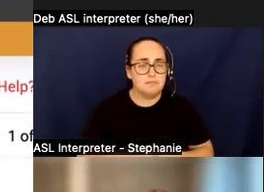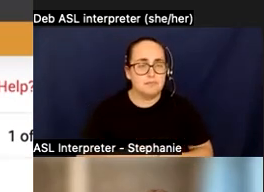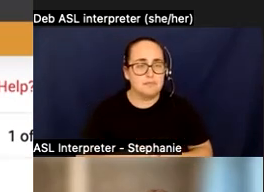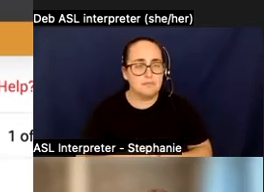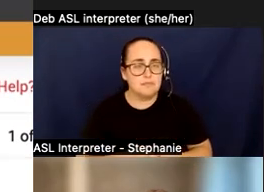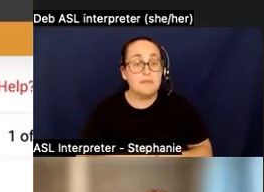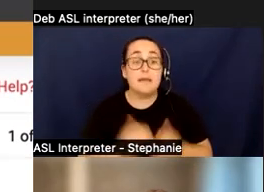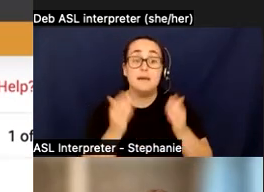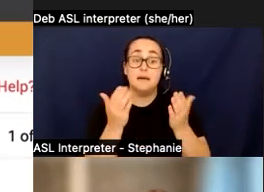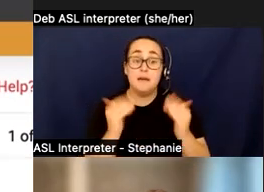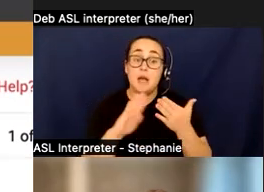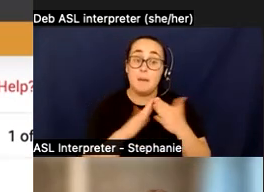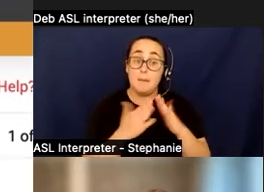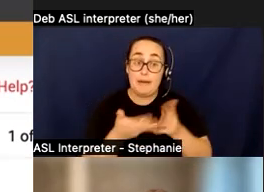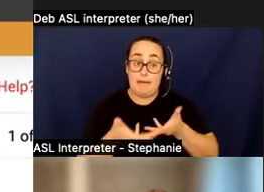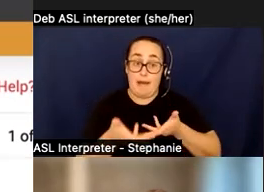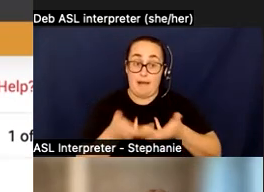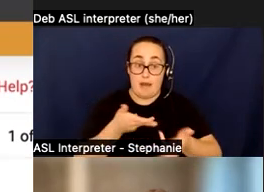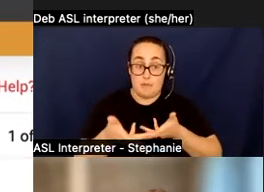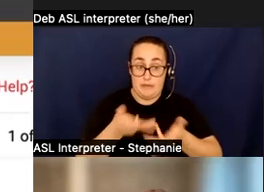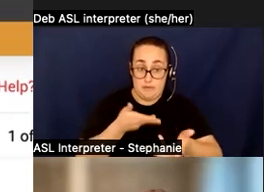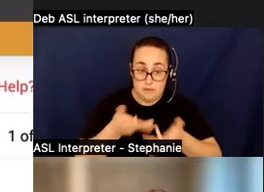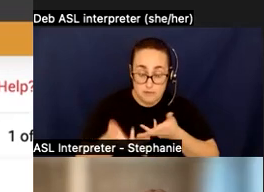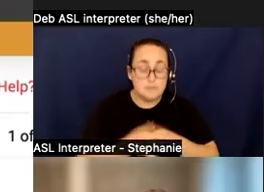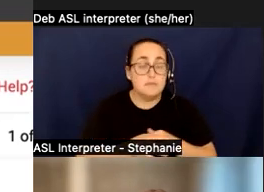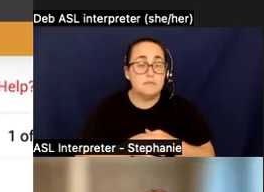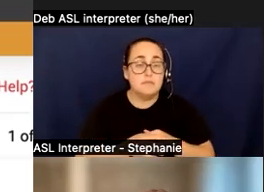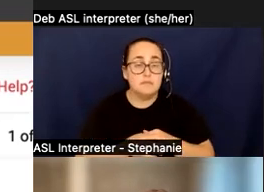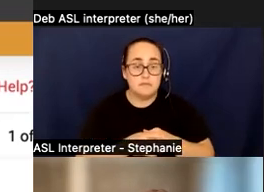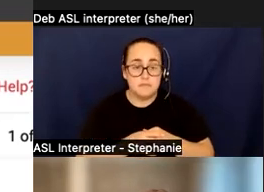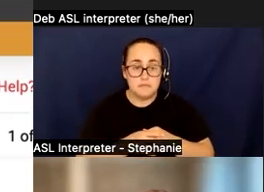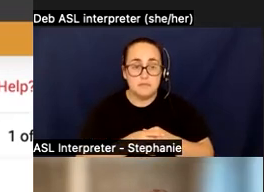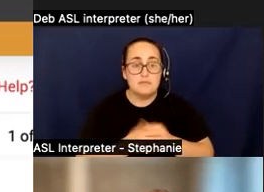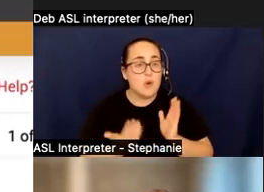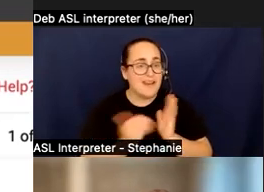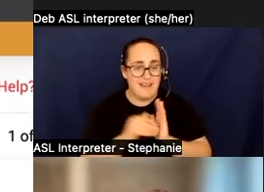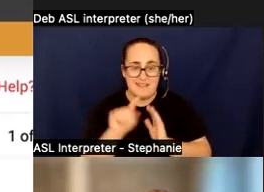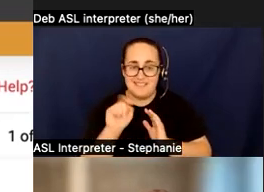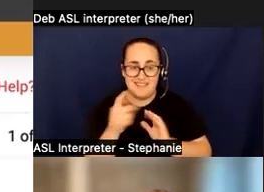Engagement again, this is another text box you can copy and paste into here, or you can type directly